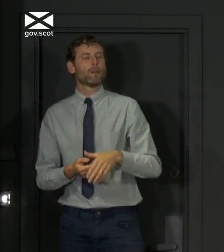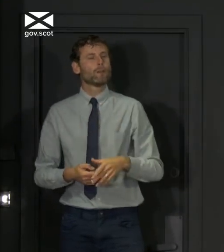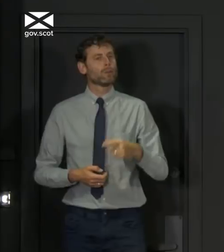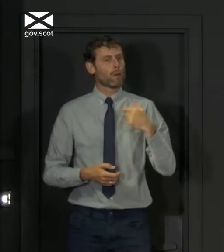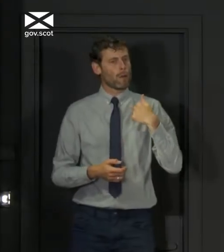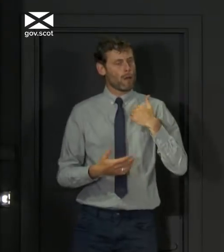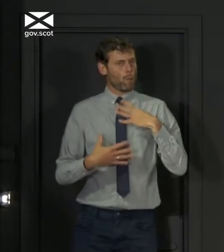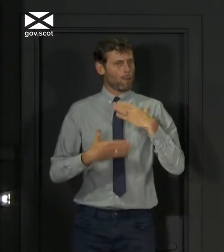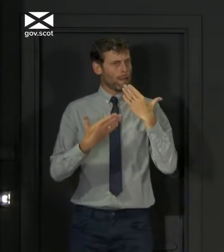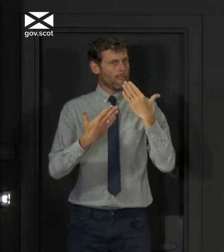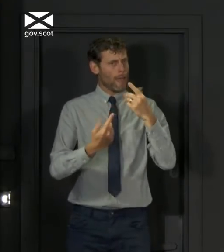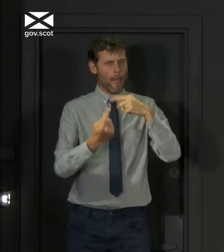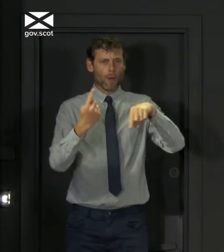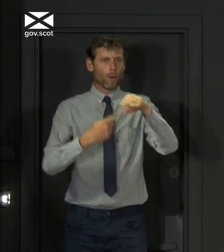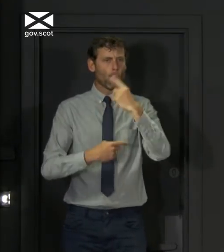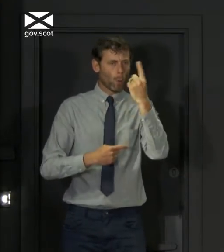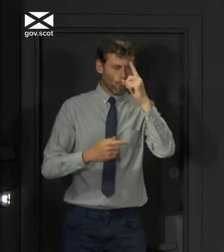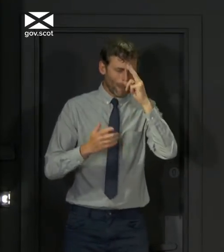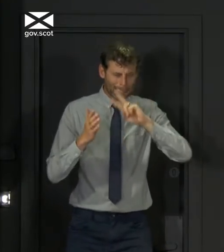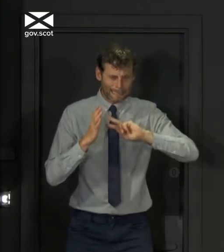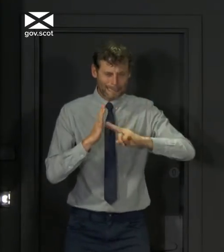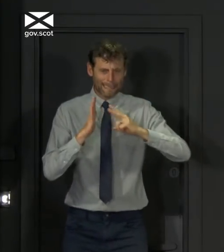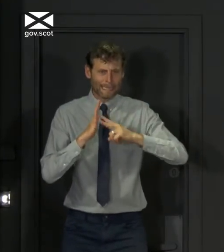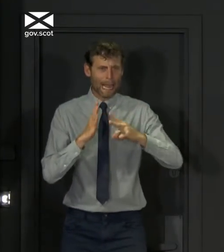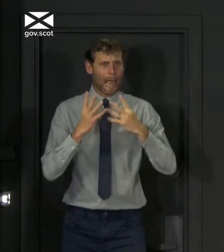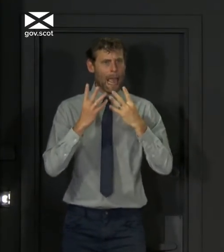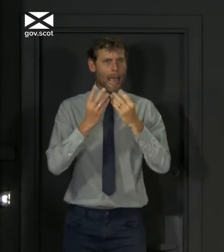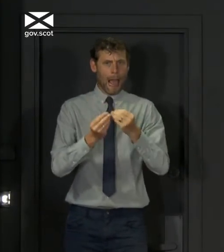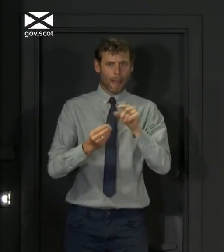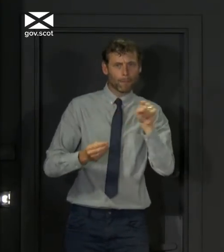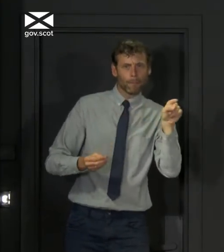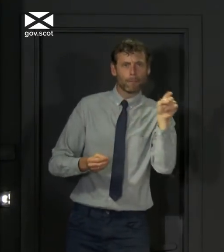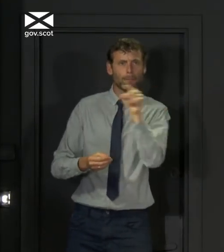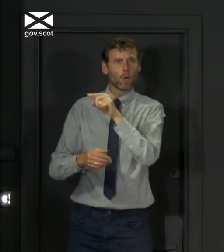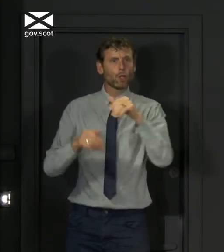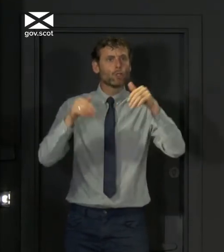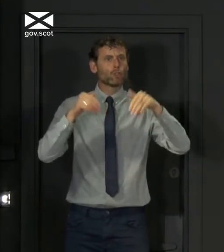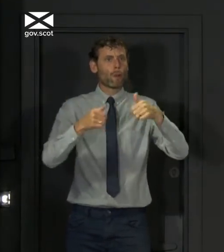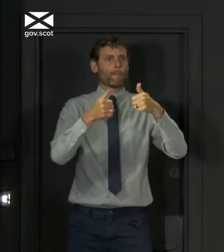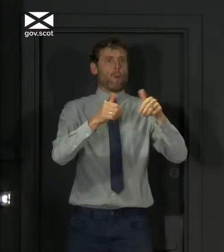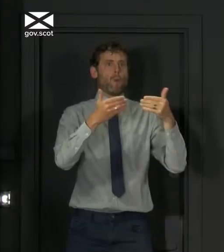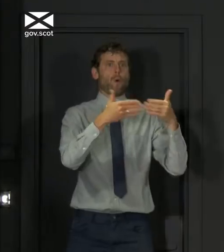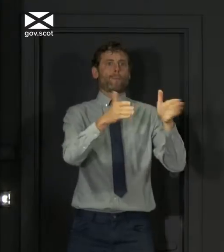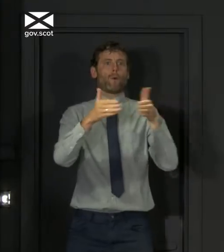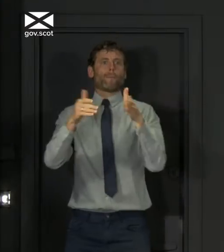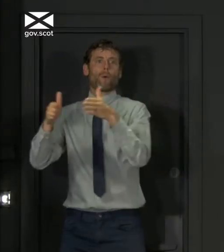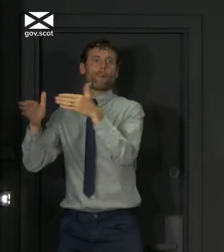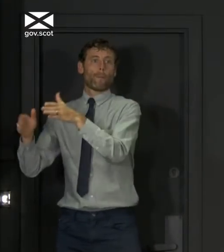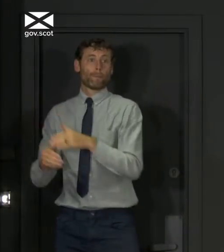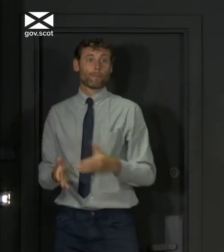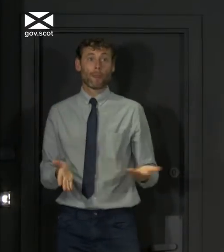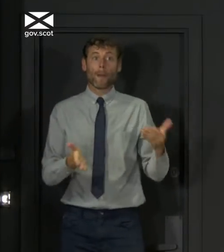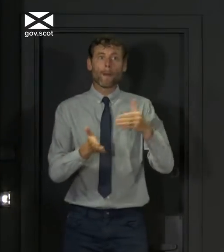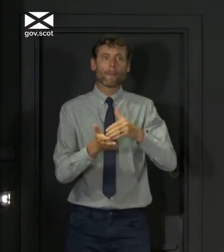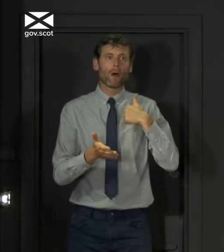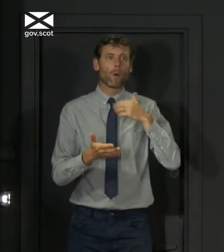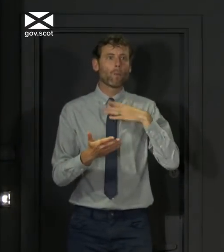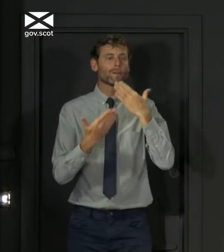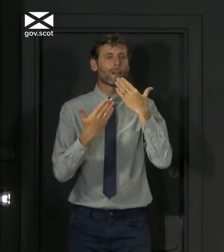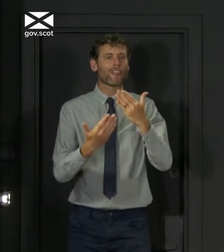to thank everyone who is helping our retail sector get back up and running. At the same time, I also want to thank the key workers - in shops and pharmacies - who have kept